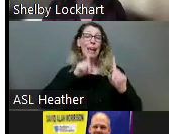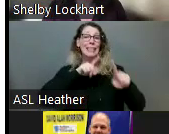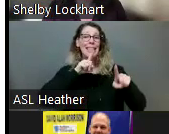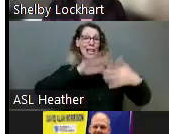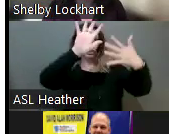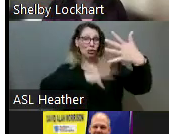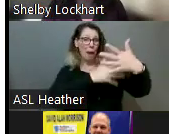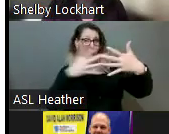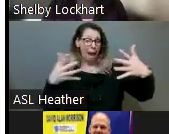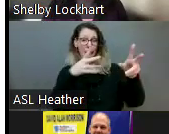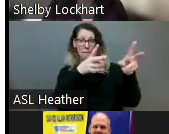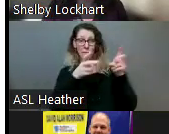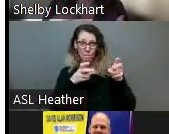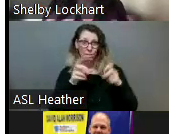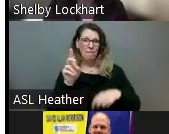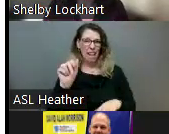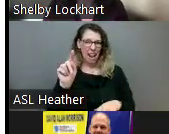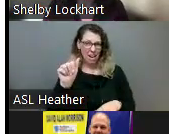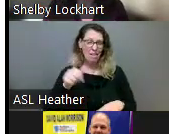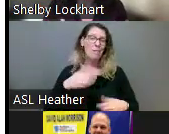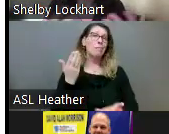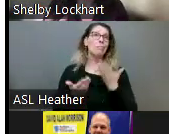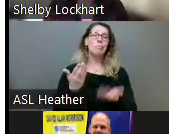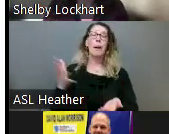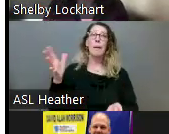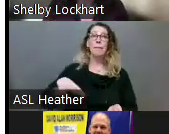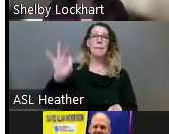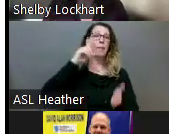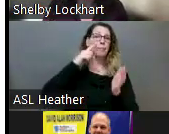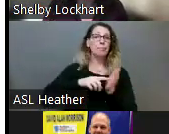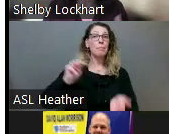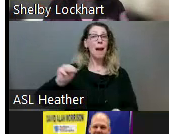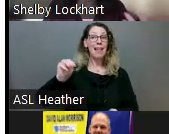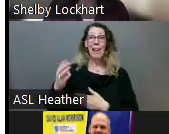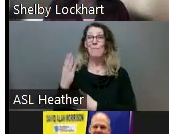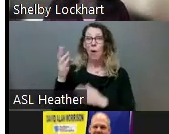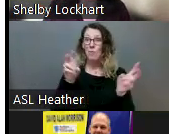data - they might find things like your Monday morning problem, your sixth period